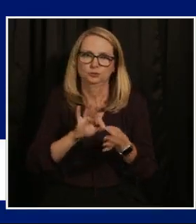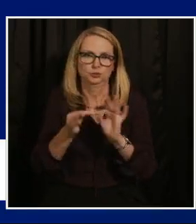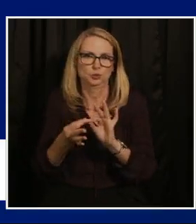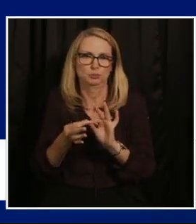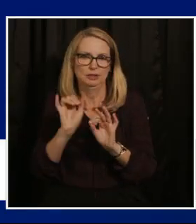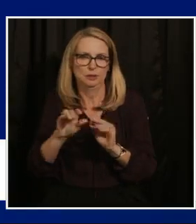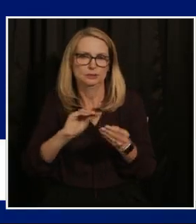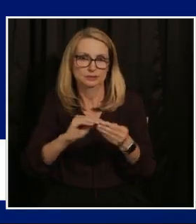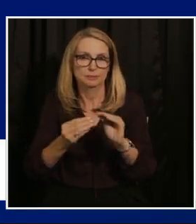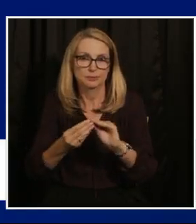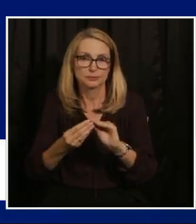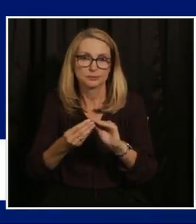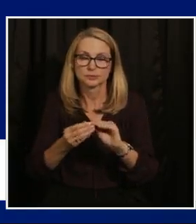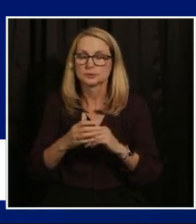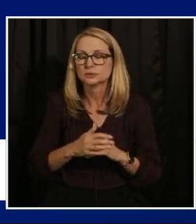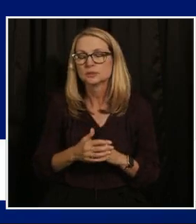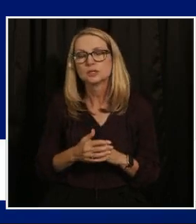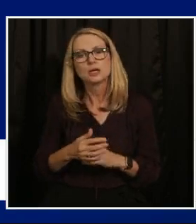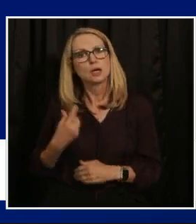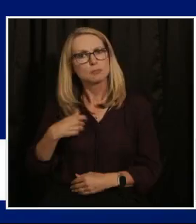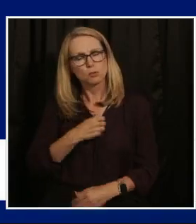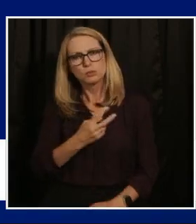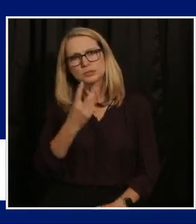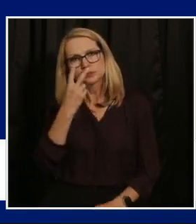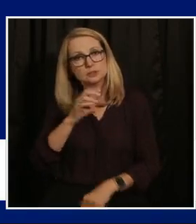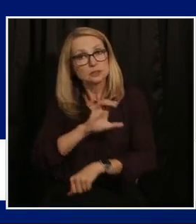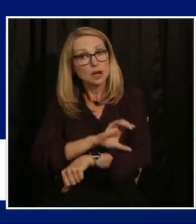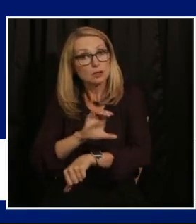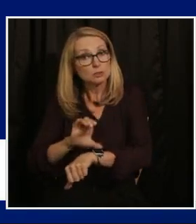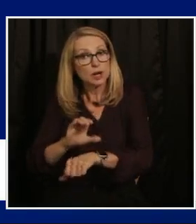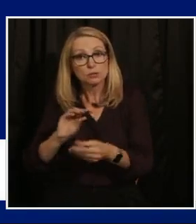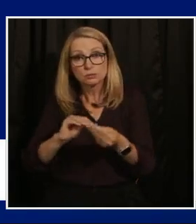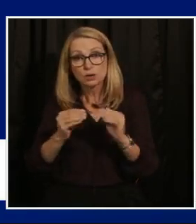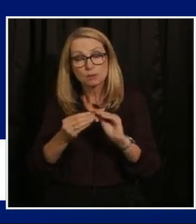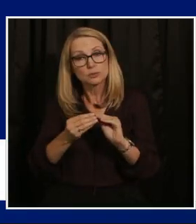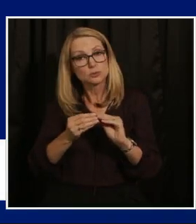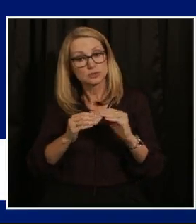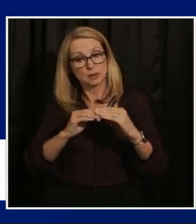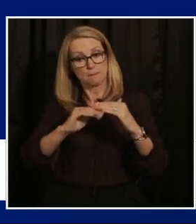but overall we do continue to see that colorado's case rates are below the national rate and that is